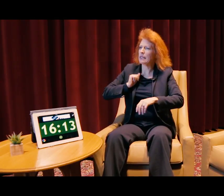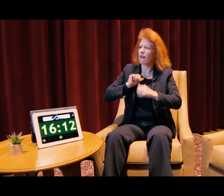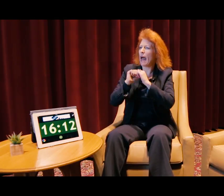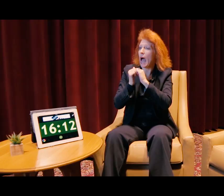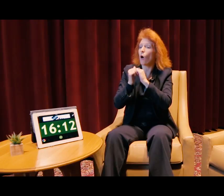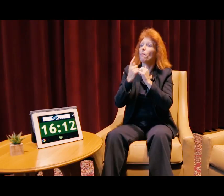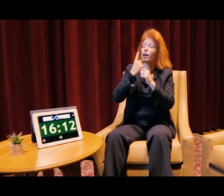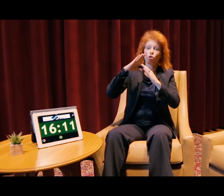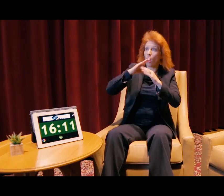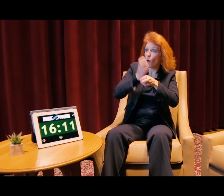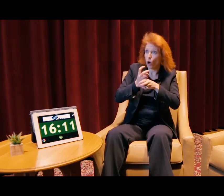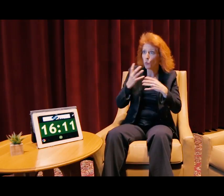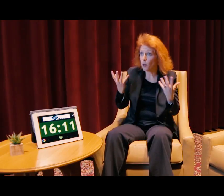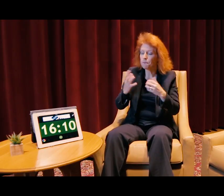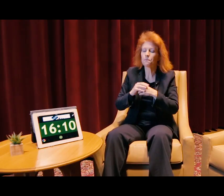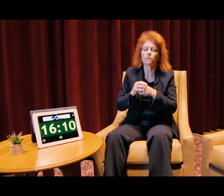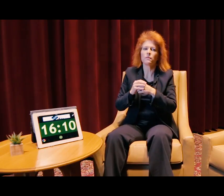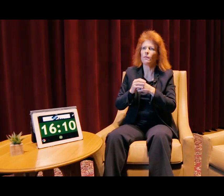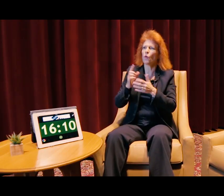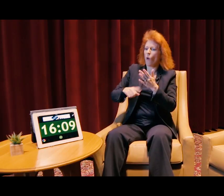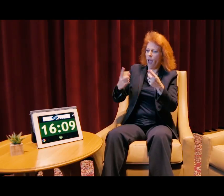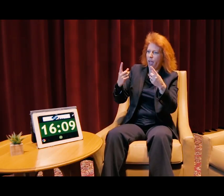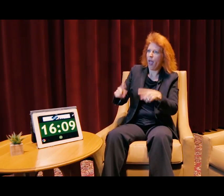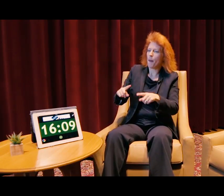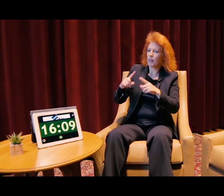One of the harder things of that is what happens when